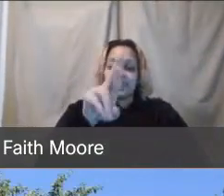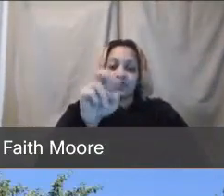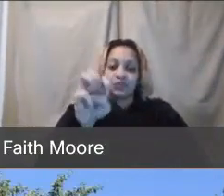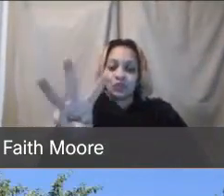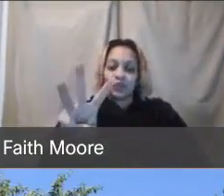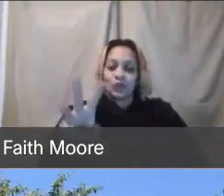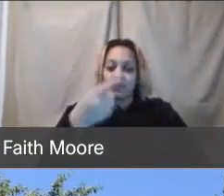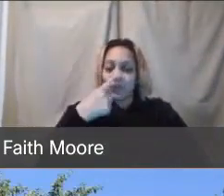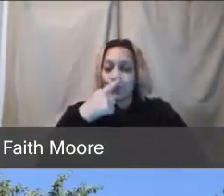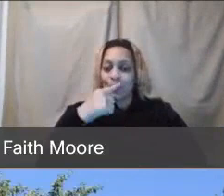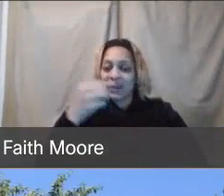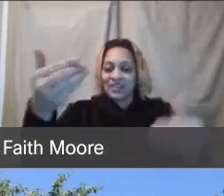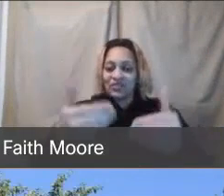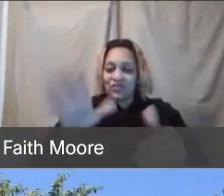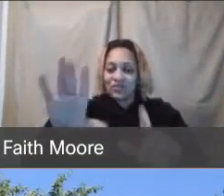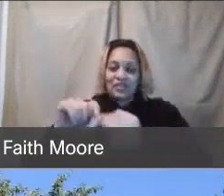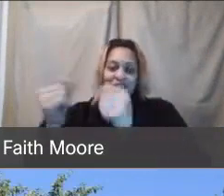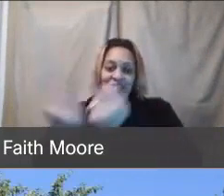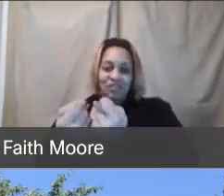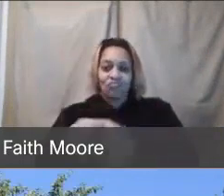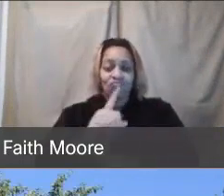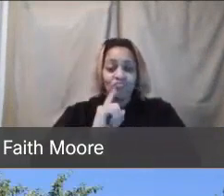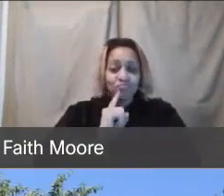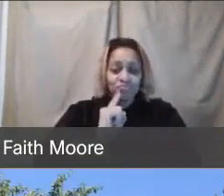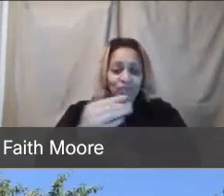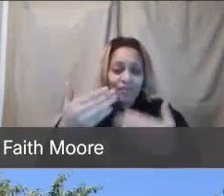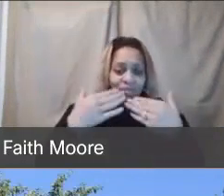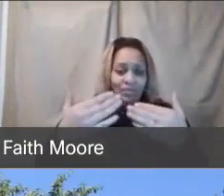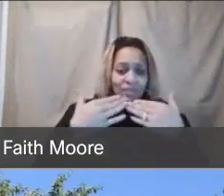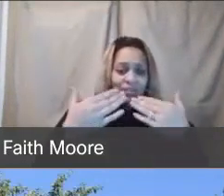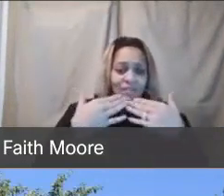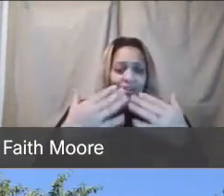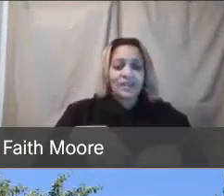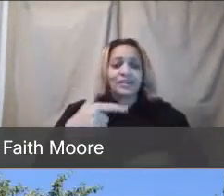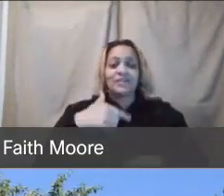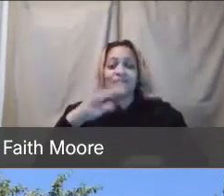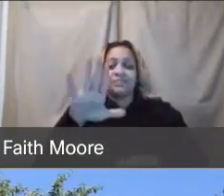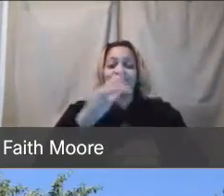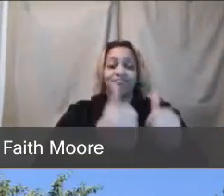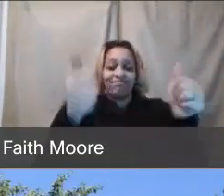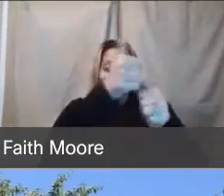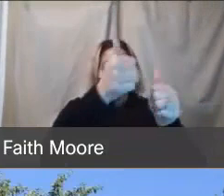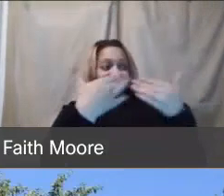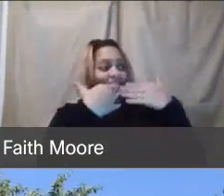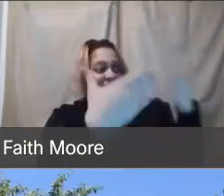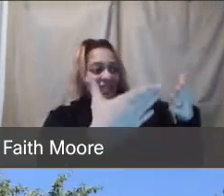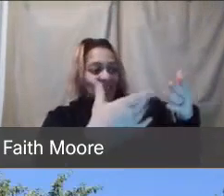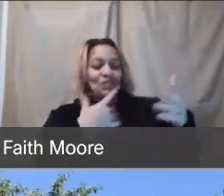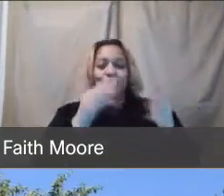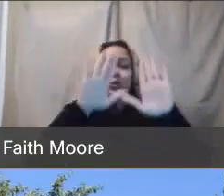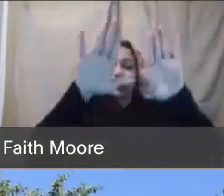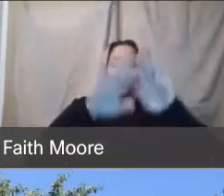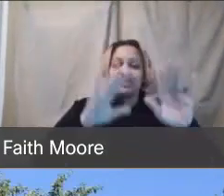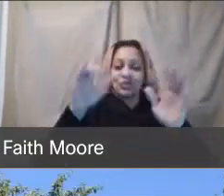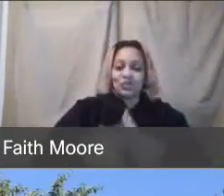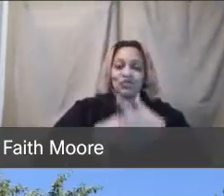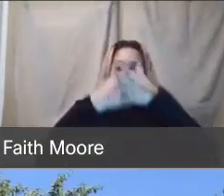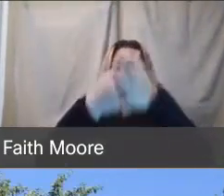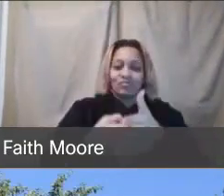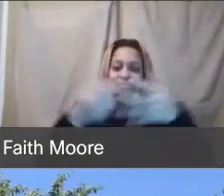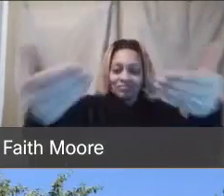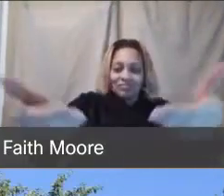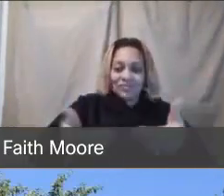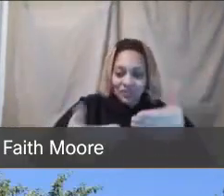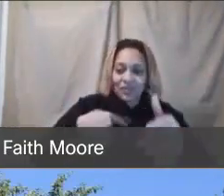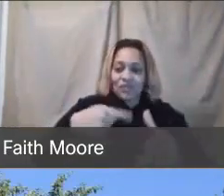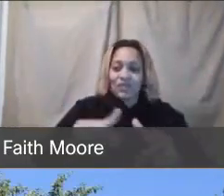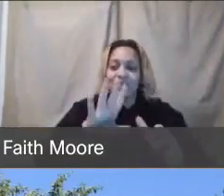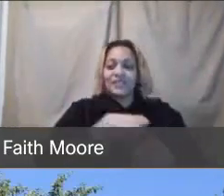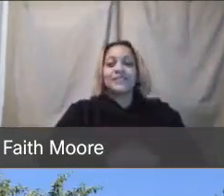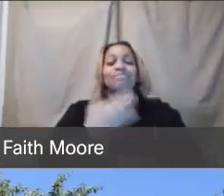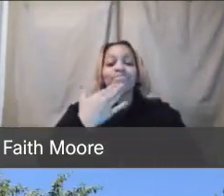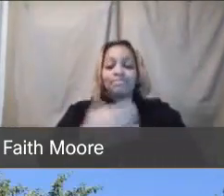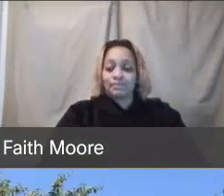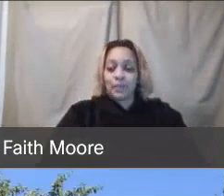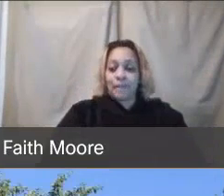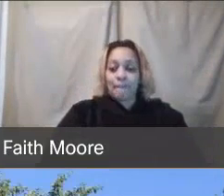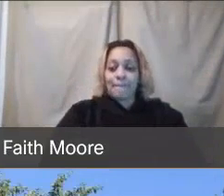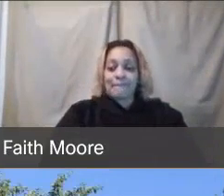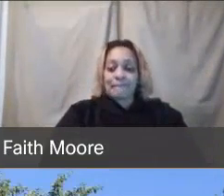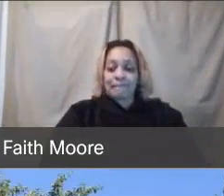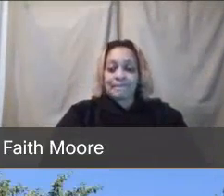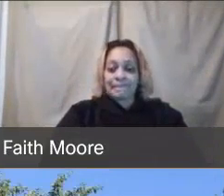Sure thing, thank you very much. Thank you. Deputy Secretary kindly and Mr. Brandon. Um, it's a great introduction to the work that we're going to move forward today in this presentation. Um, the.